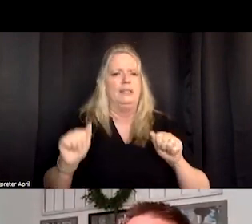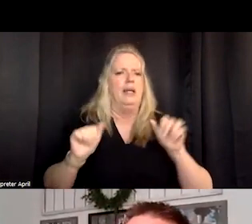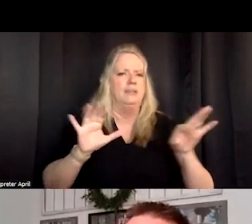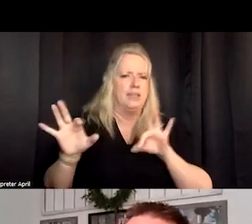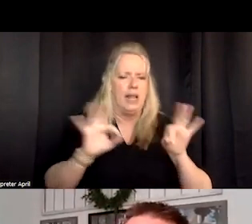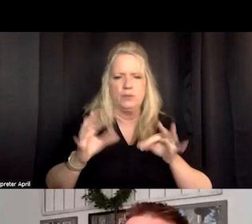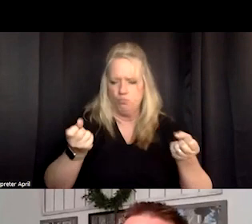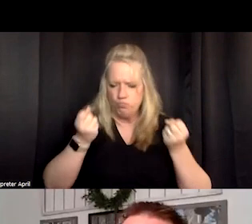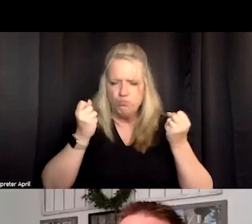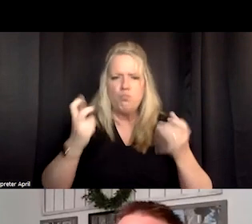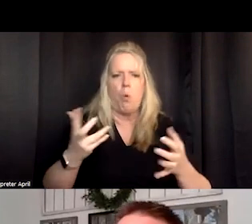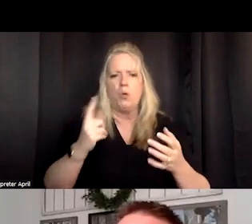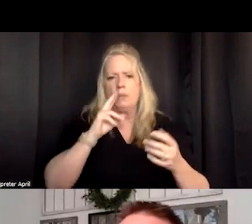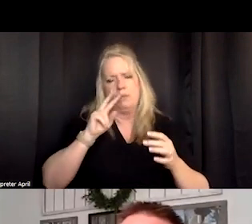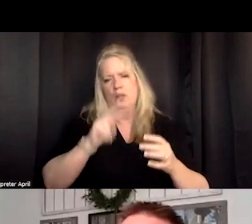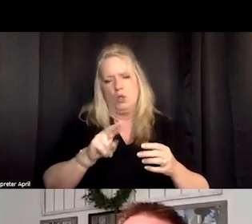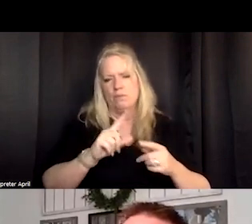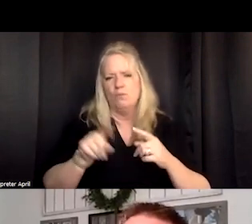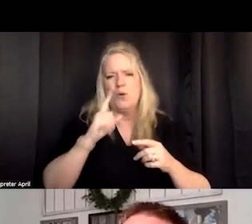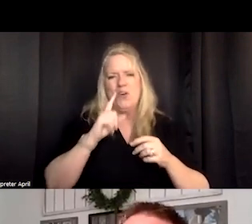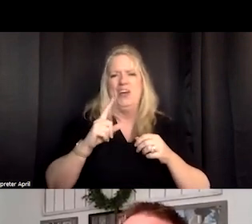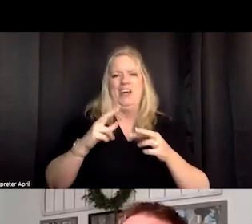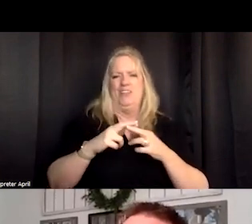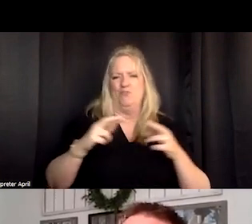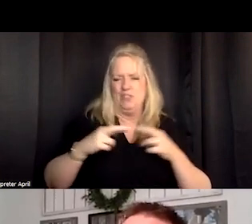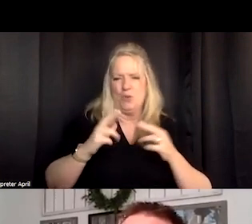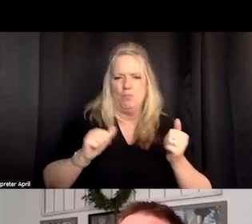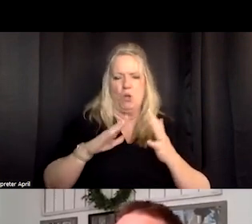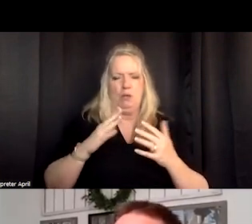I WANT TO LOOK AT REGIONAL APPROACH. I WILL LEAVE IT STATEWIDE AT THIS POINT. WHAT I DO,